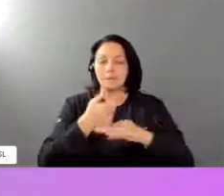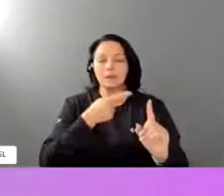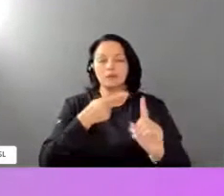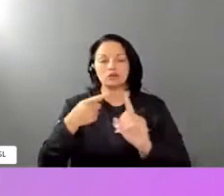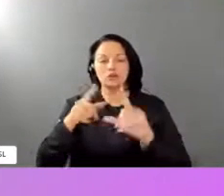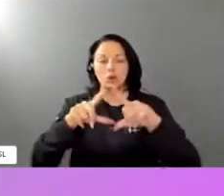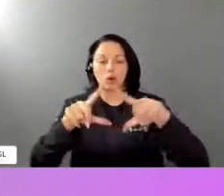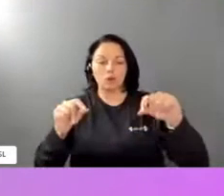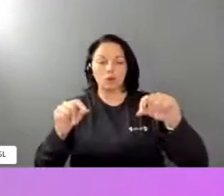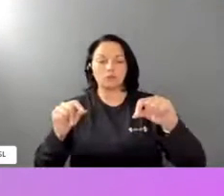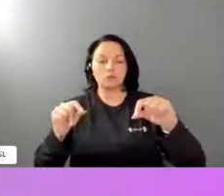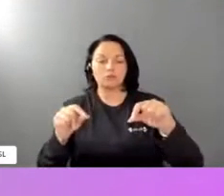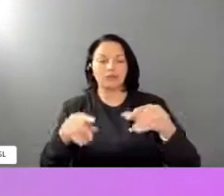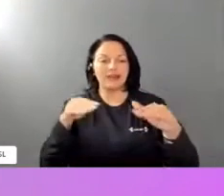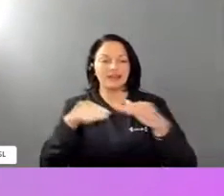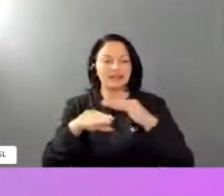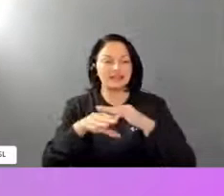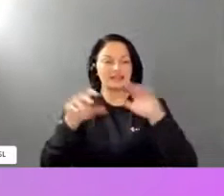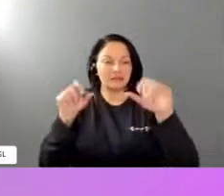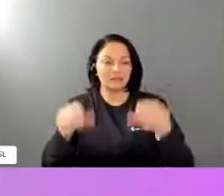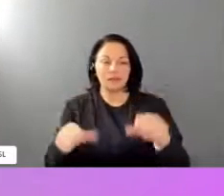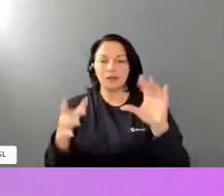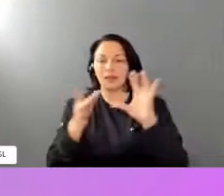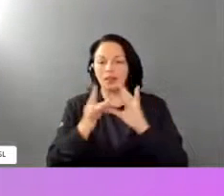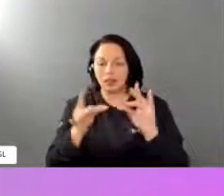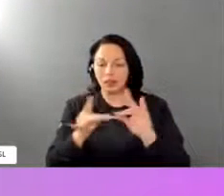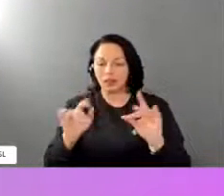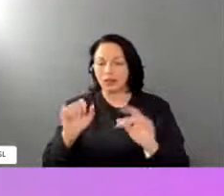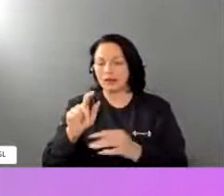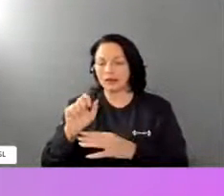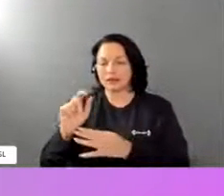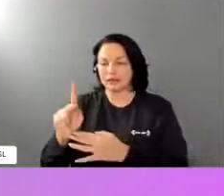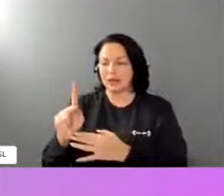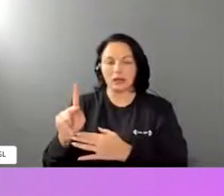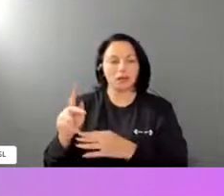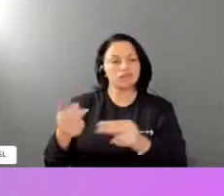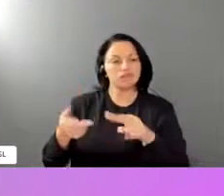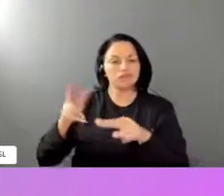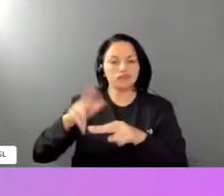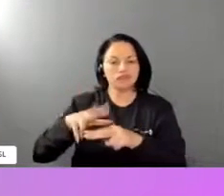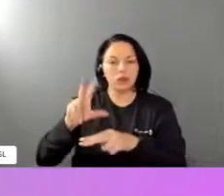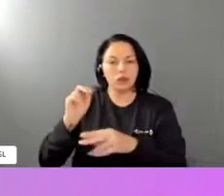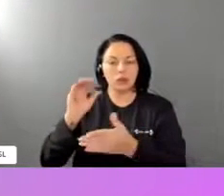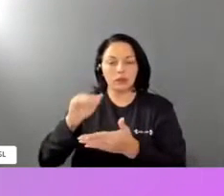have some good early results to show? Since launching this